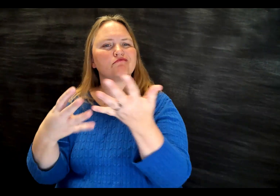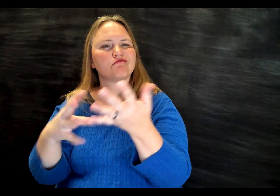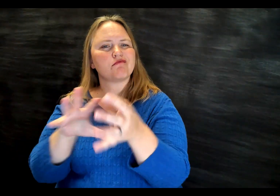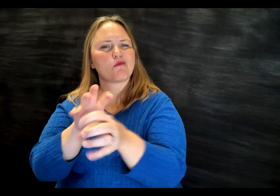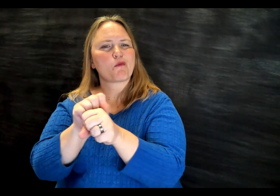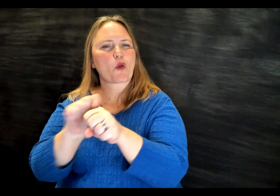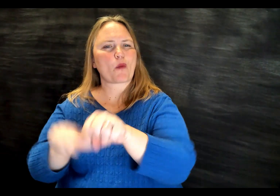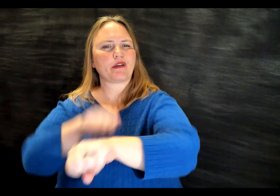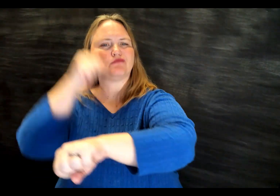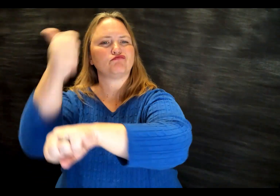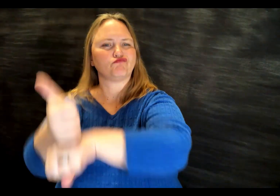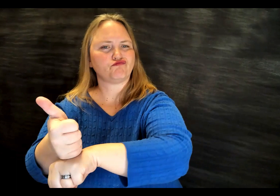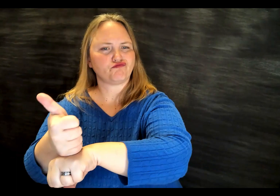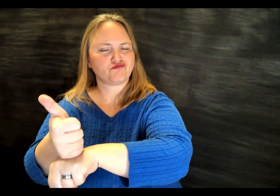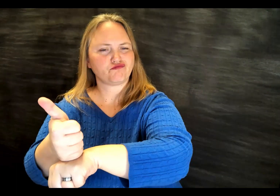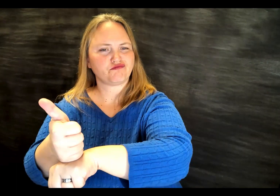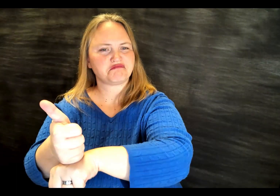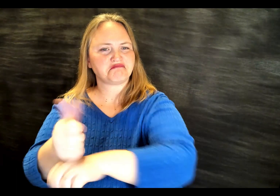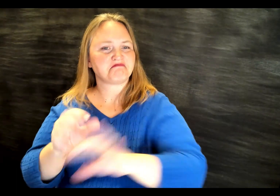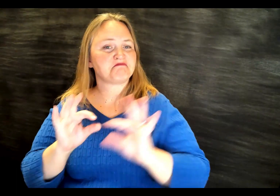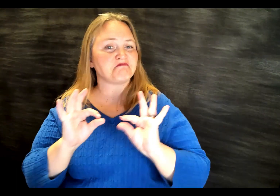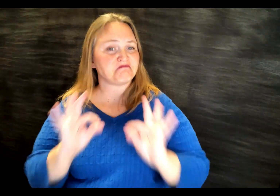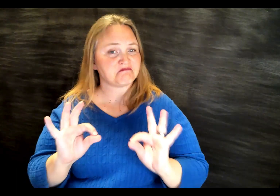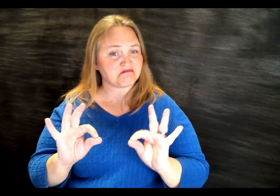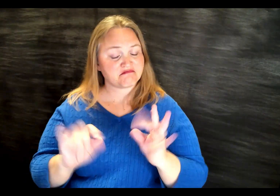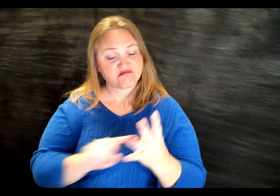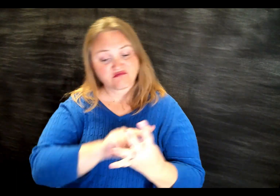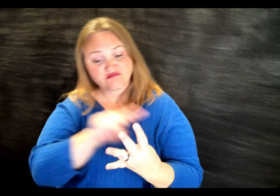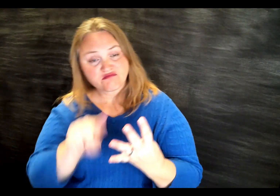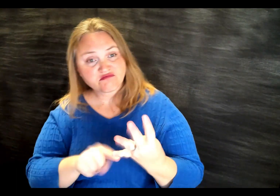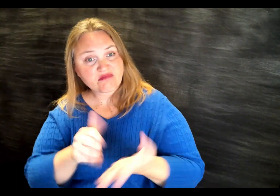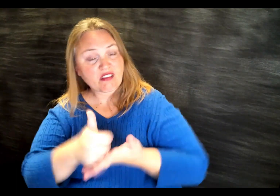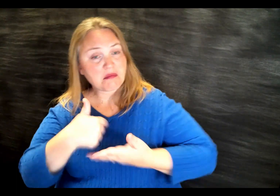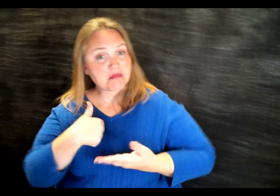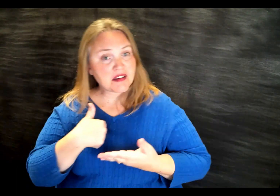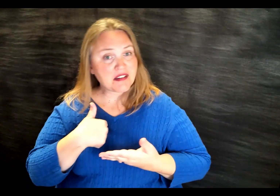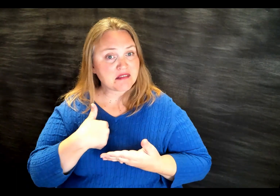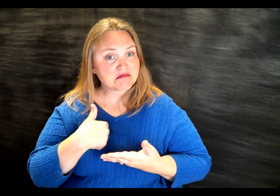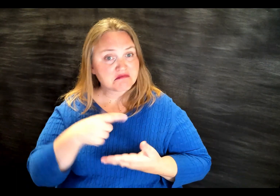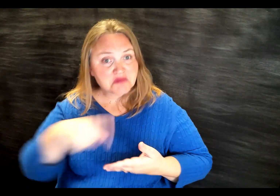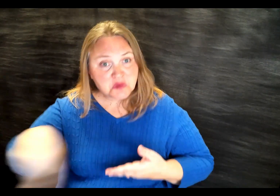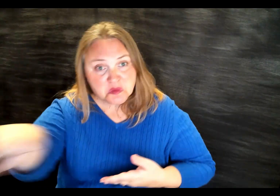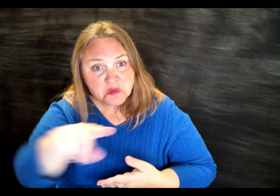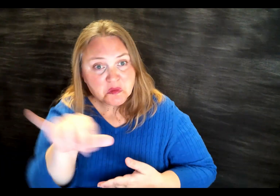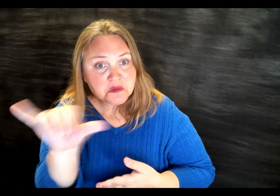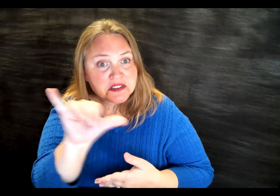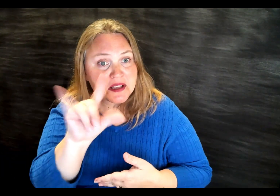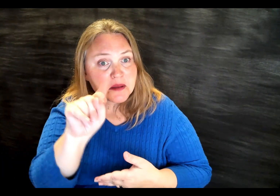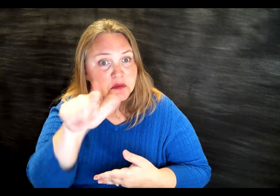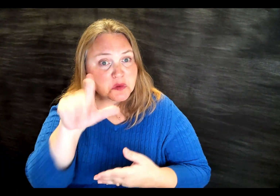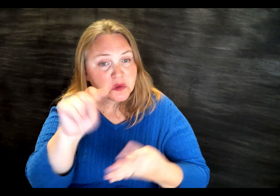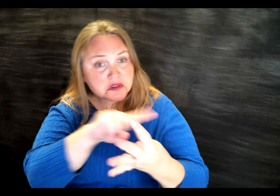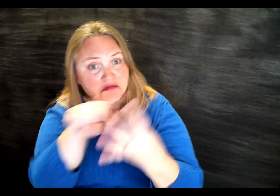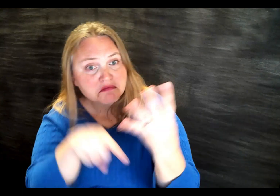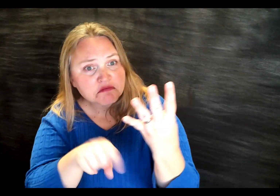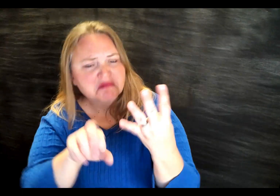or write on my schedule without an email back and forth. All of these things help the process get more smoothly and easily for everyone.